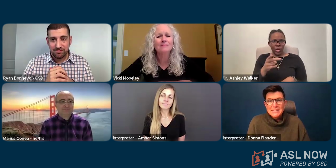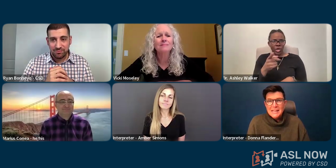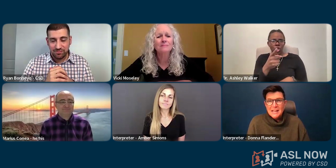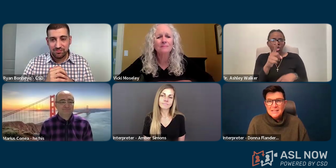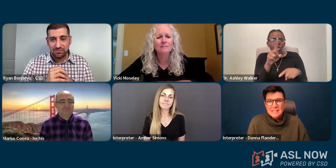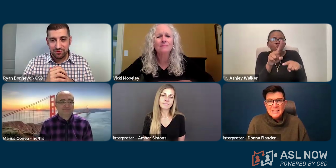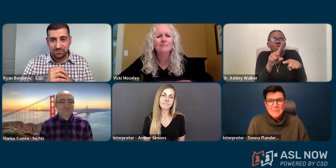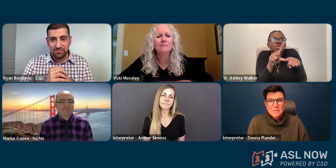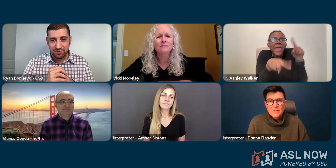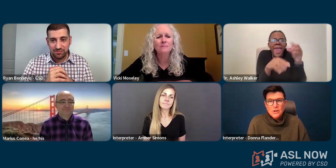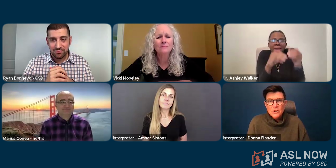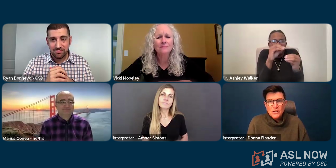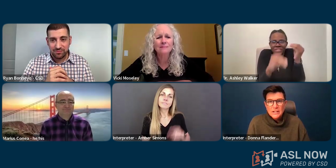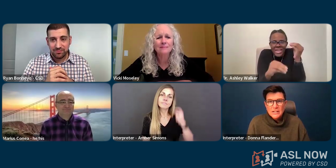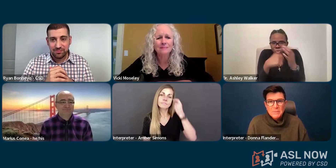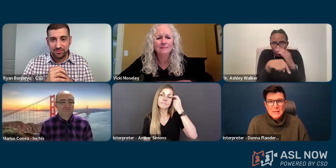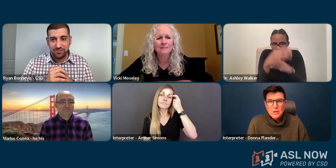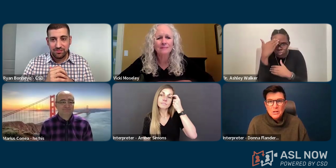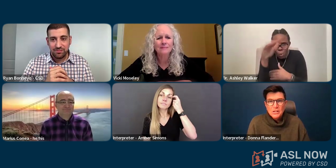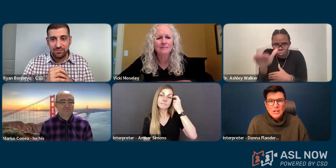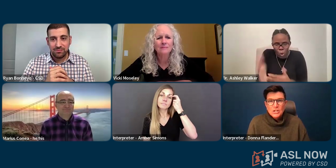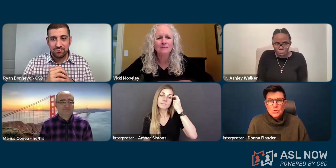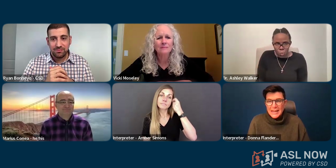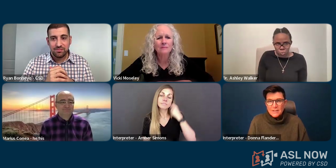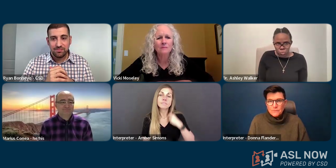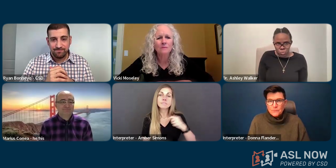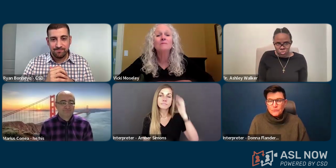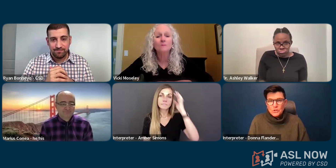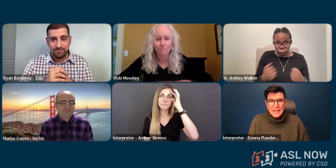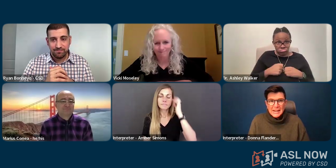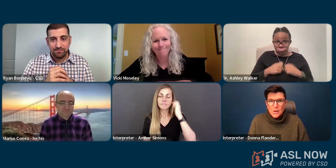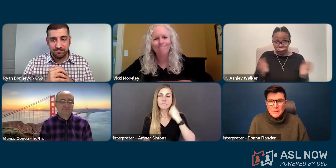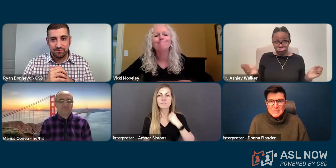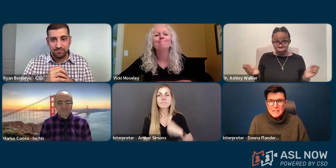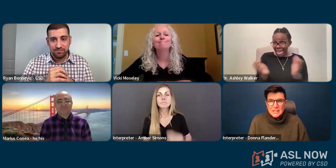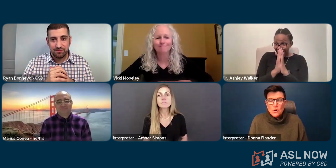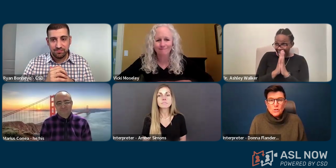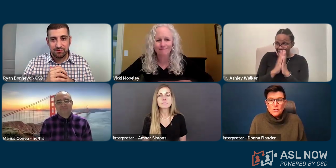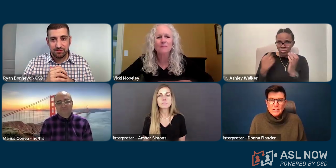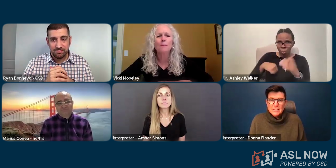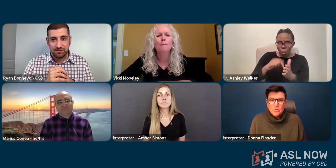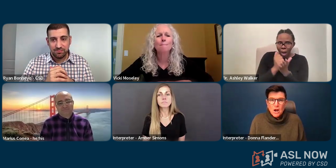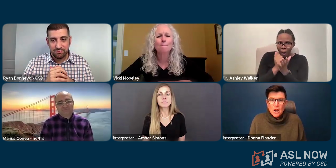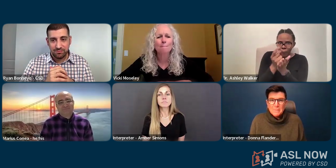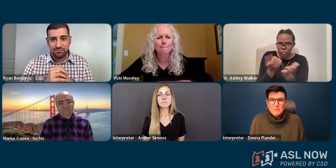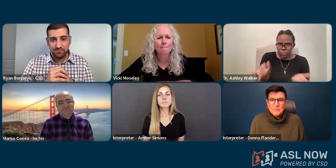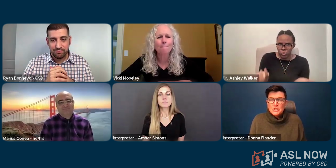It might sound silly, but deaf and hard of hearing people. You can't you can't help us if you don't understand the problem.